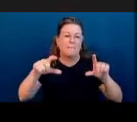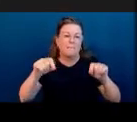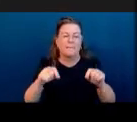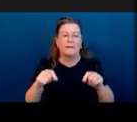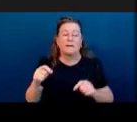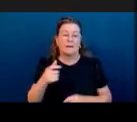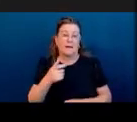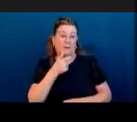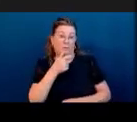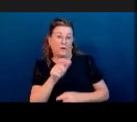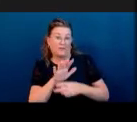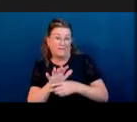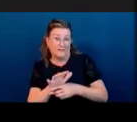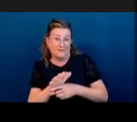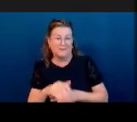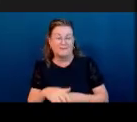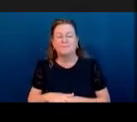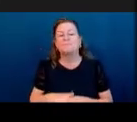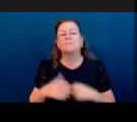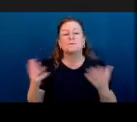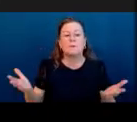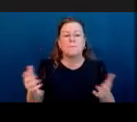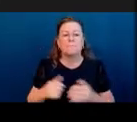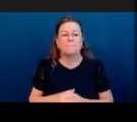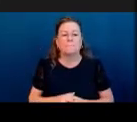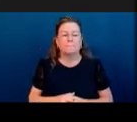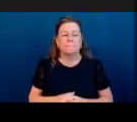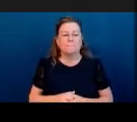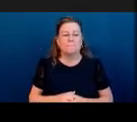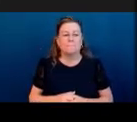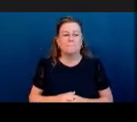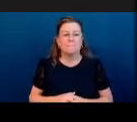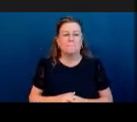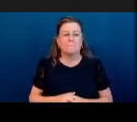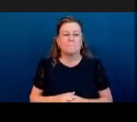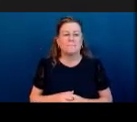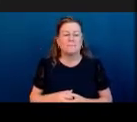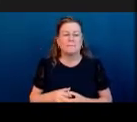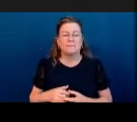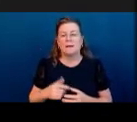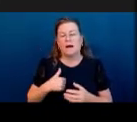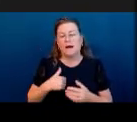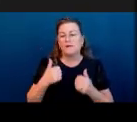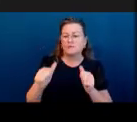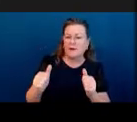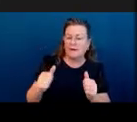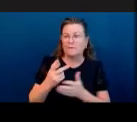videos. So I through some trial and error thought, what does the